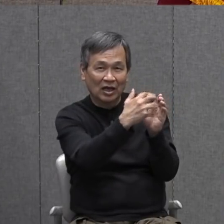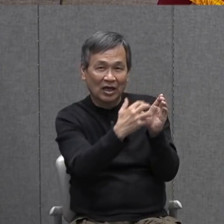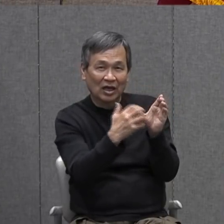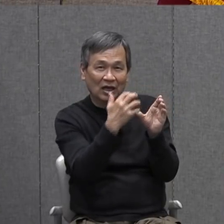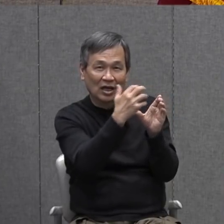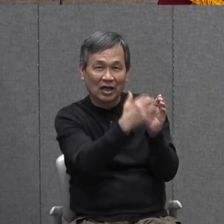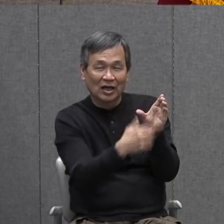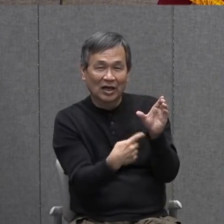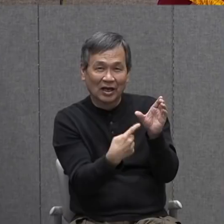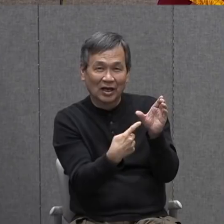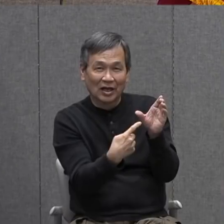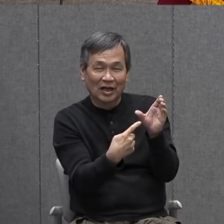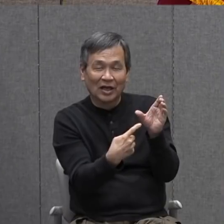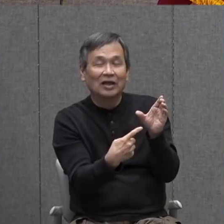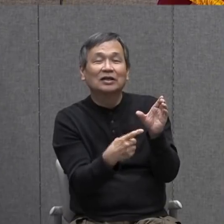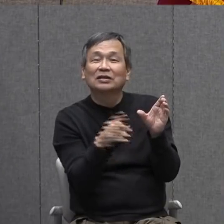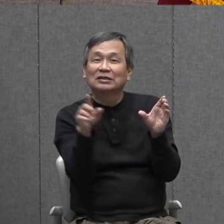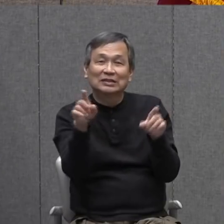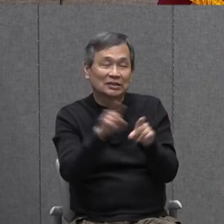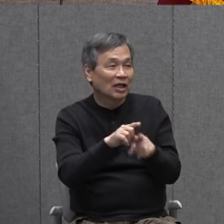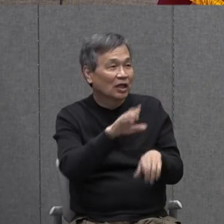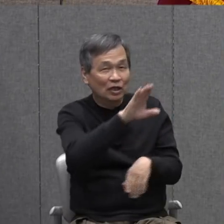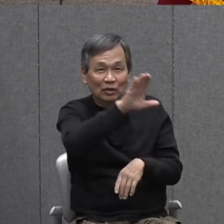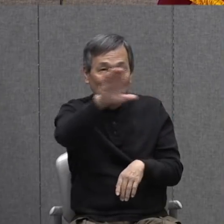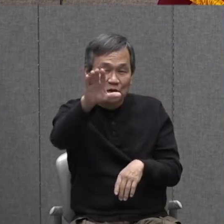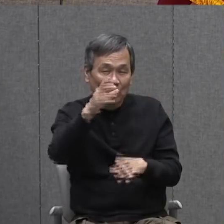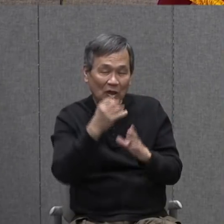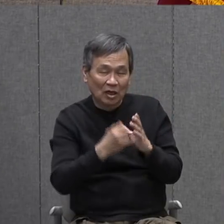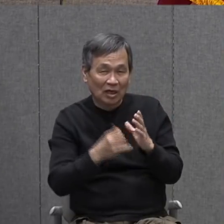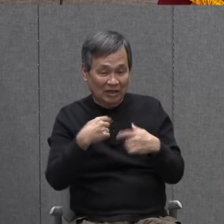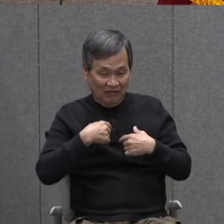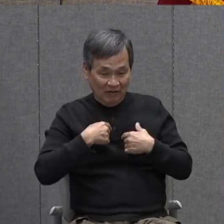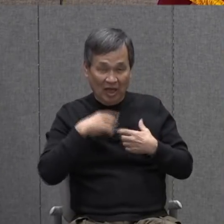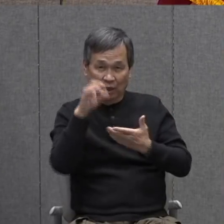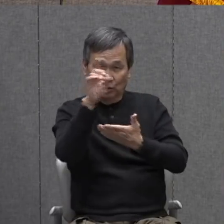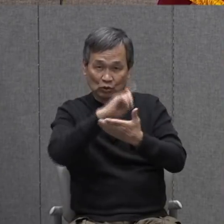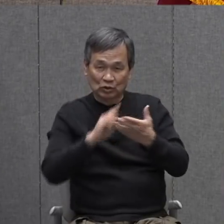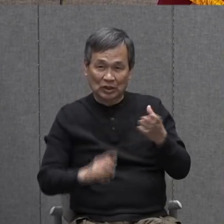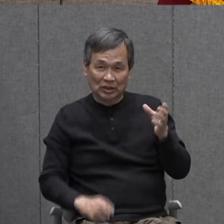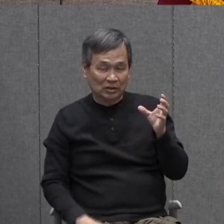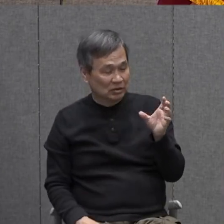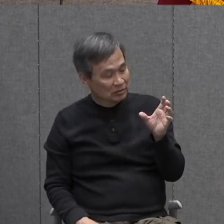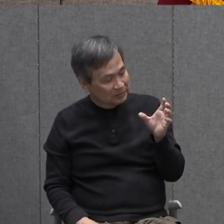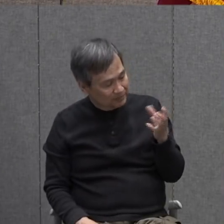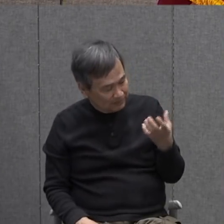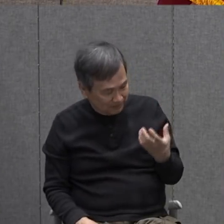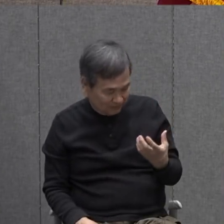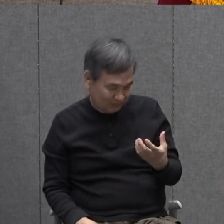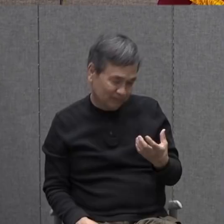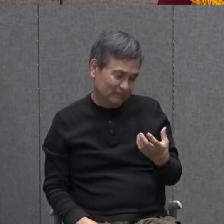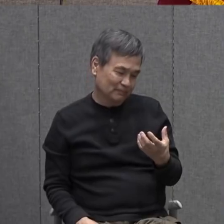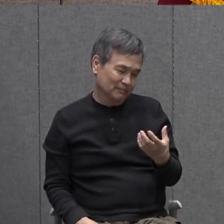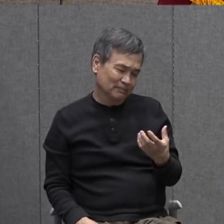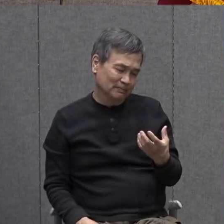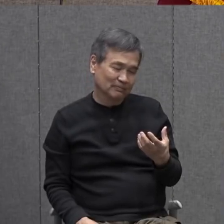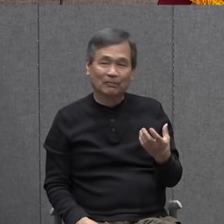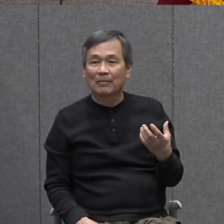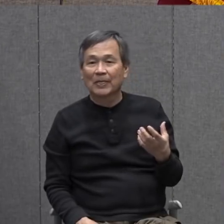we want to add in our artwork. Sometimes it's just a simple as making a little white shape